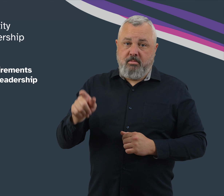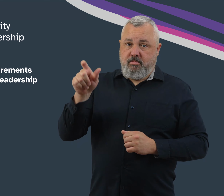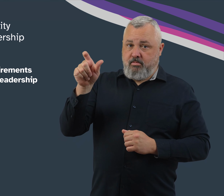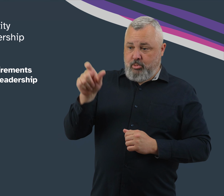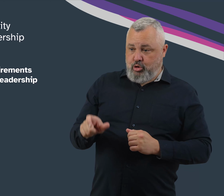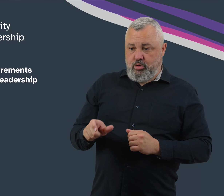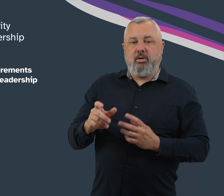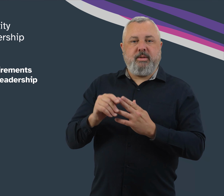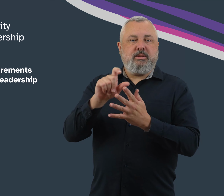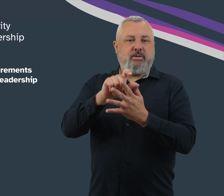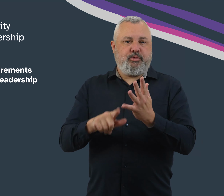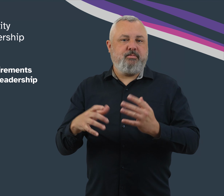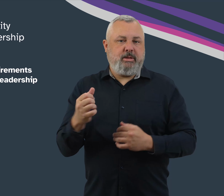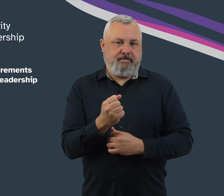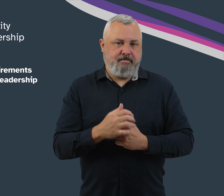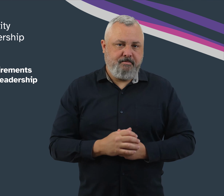be a person with disability